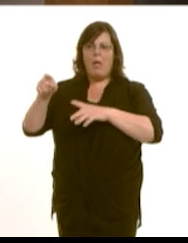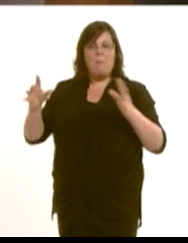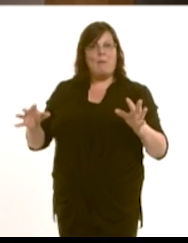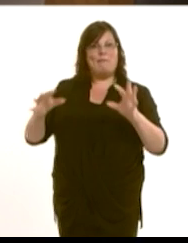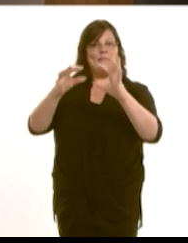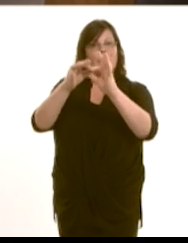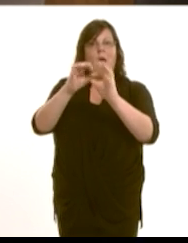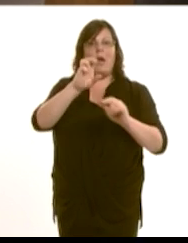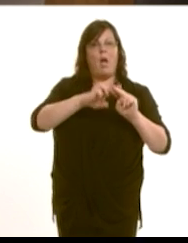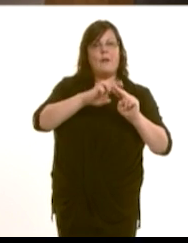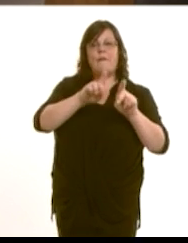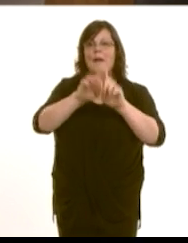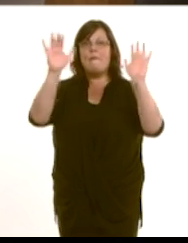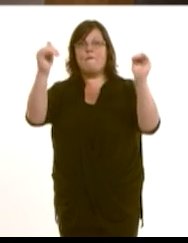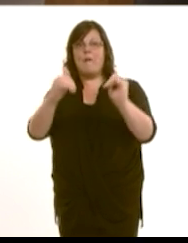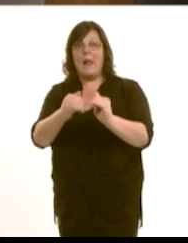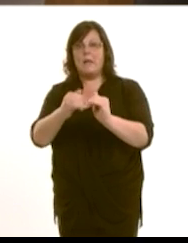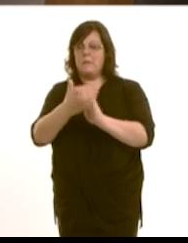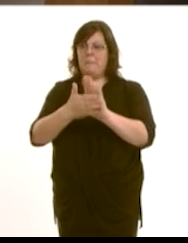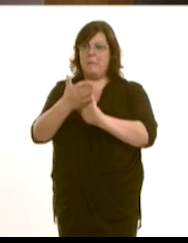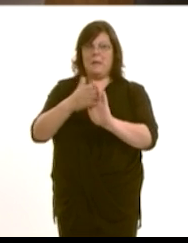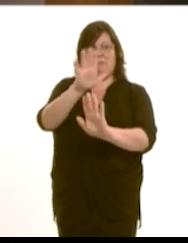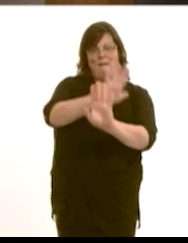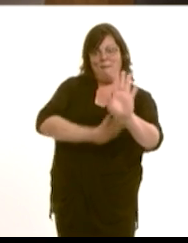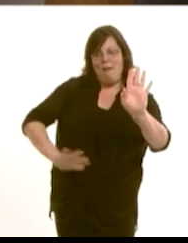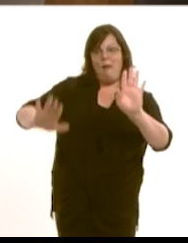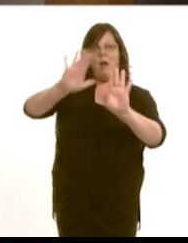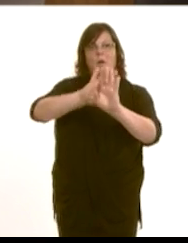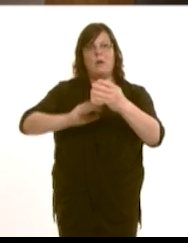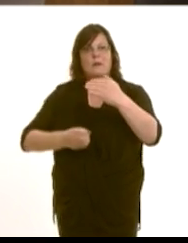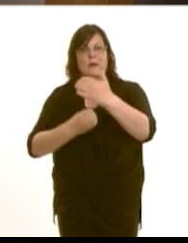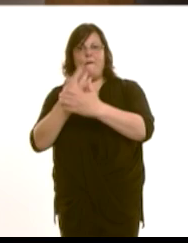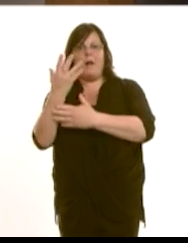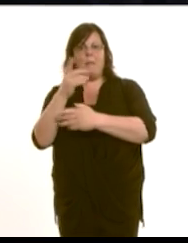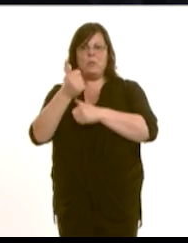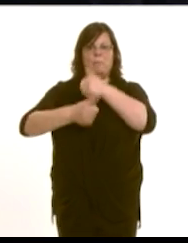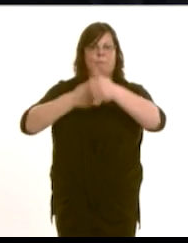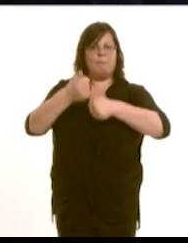important role in developing the whole of the city region for the good of all those who live in it.